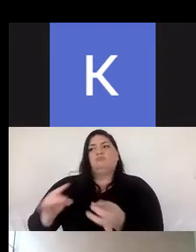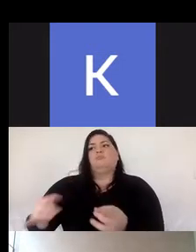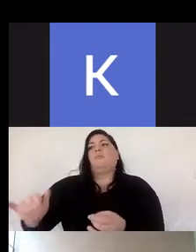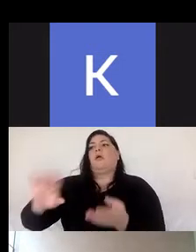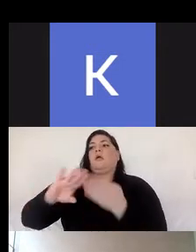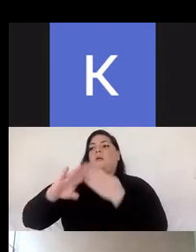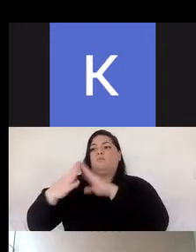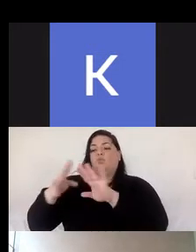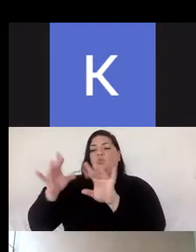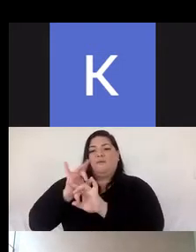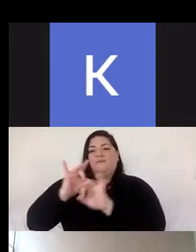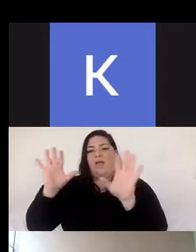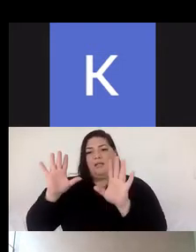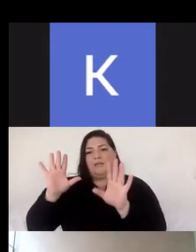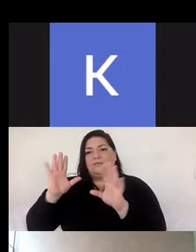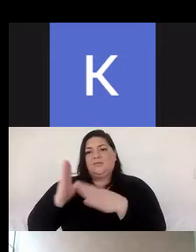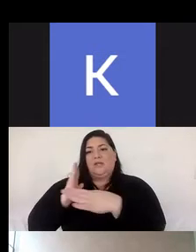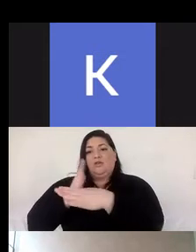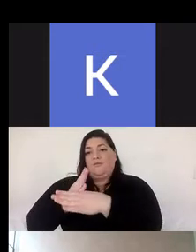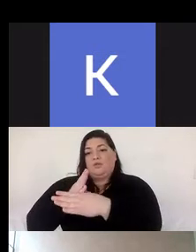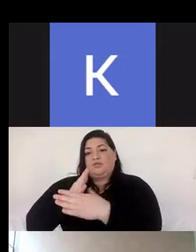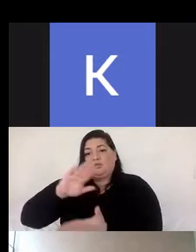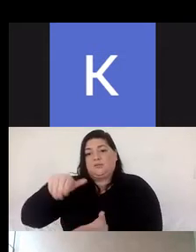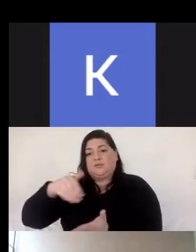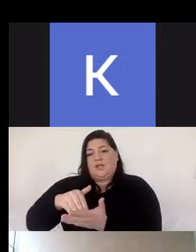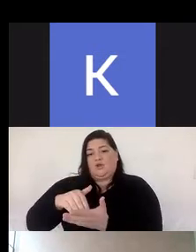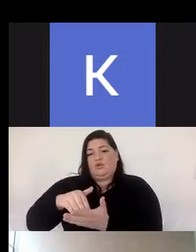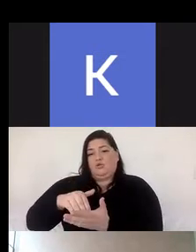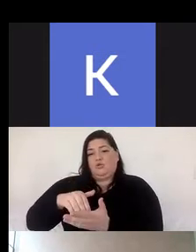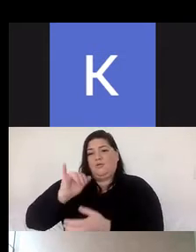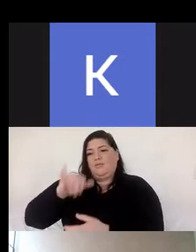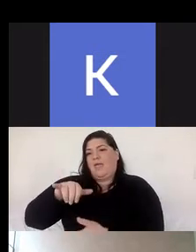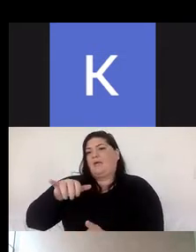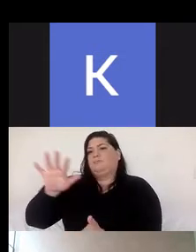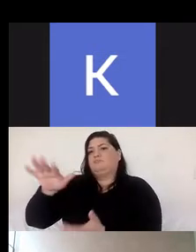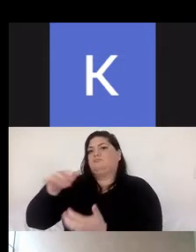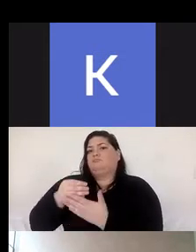Intervention Center--" that's the grantee who submitted this narrative--